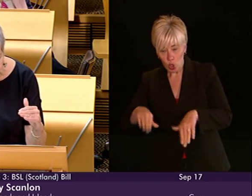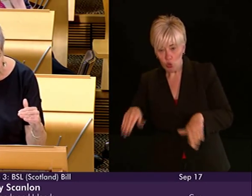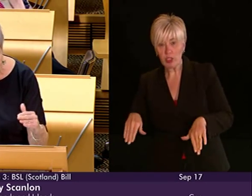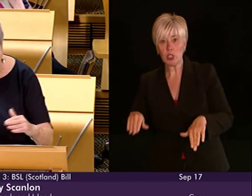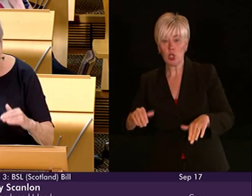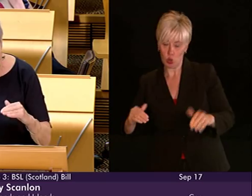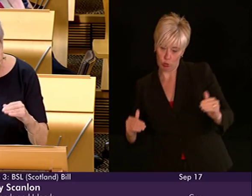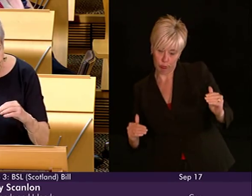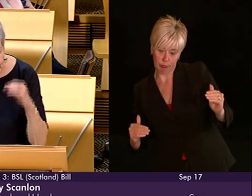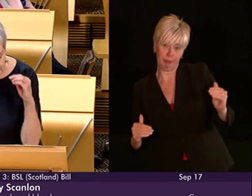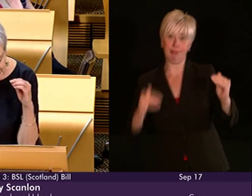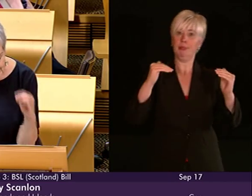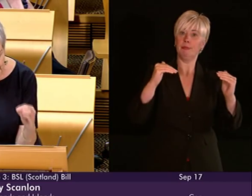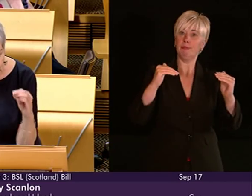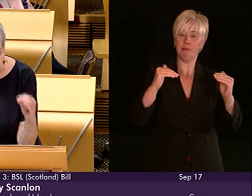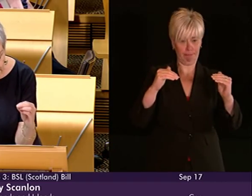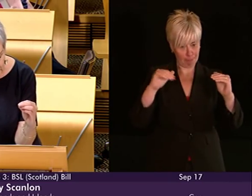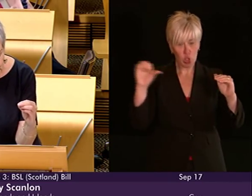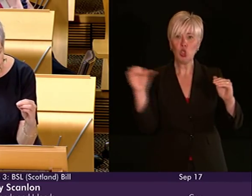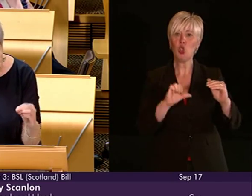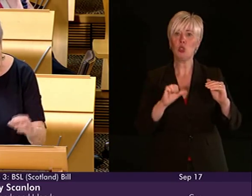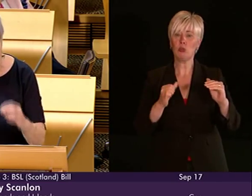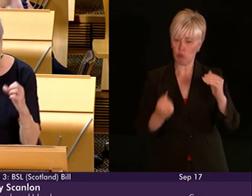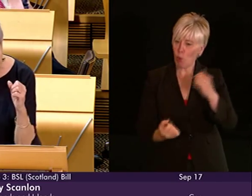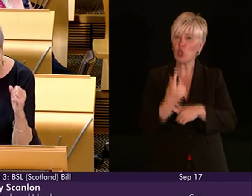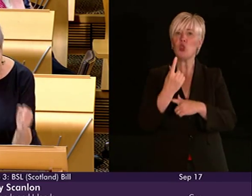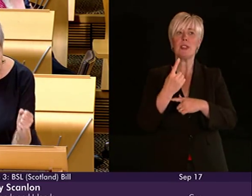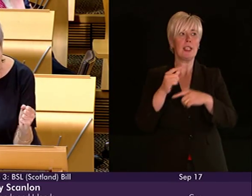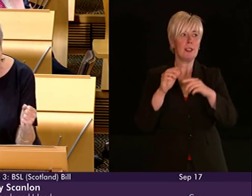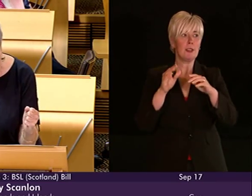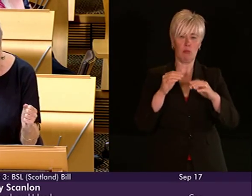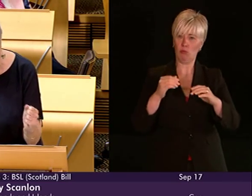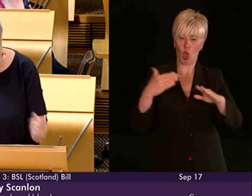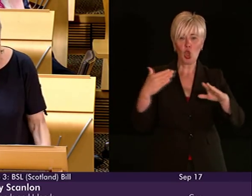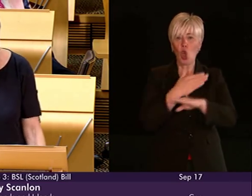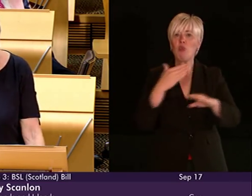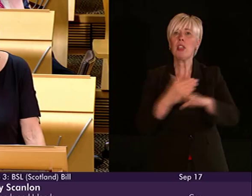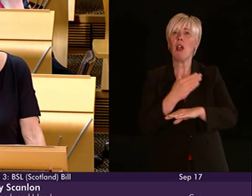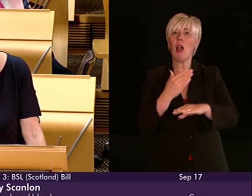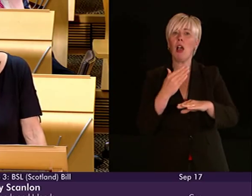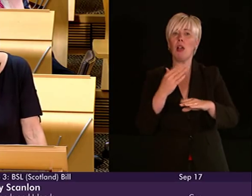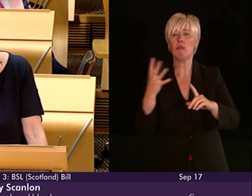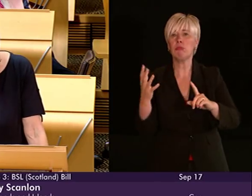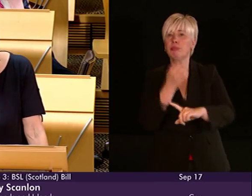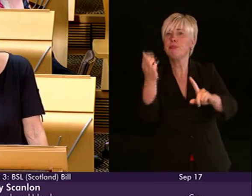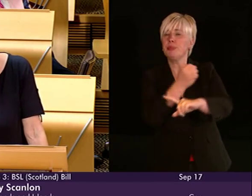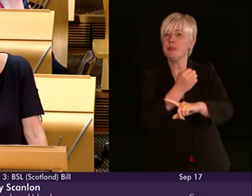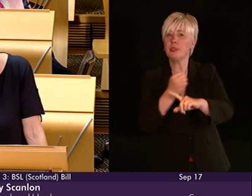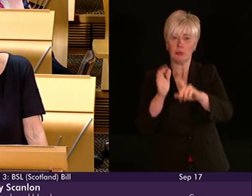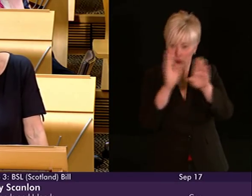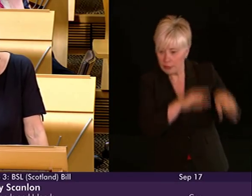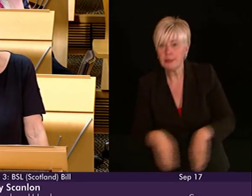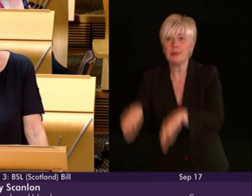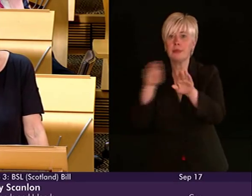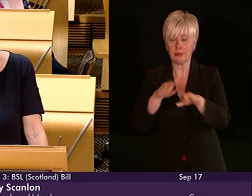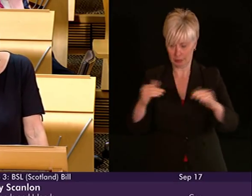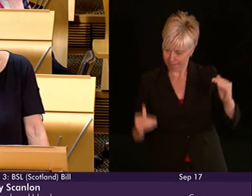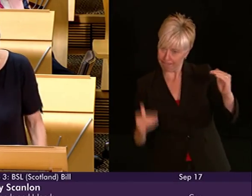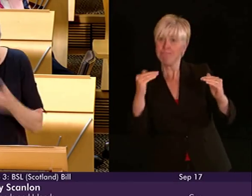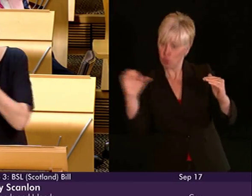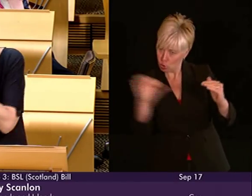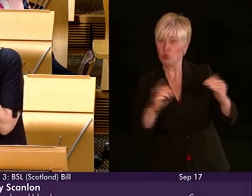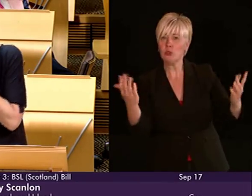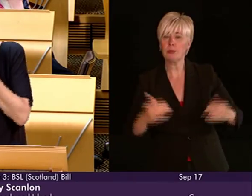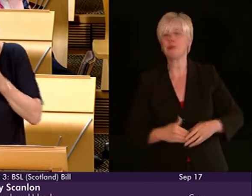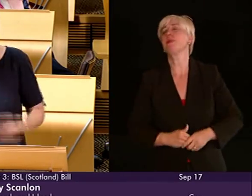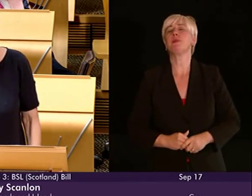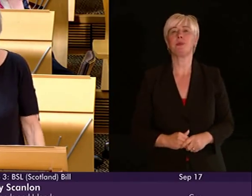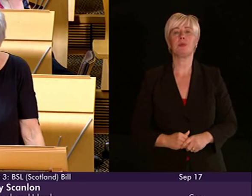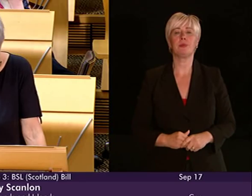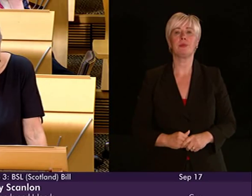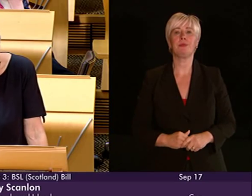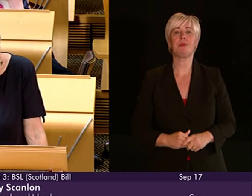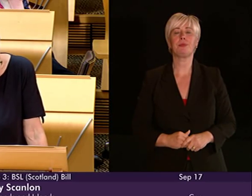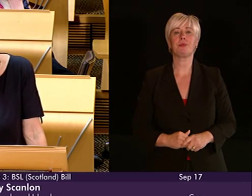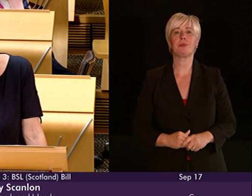with all other children and giving them the same opportunities, including career opportunities.